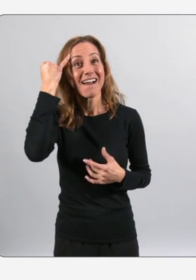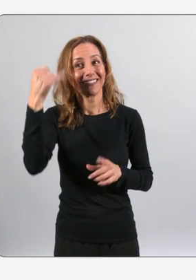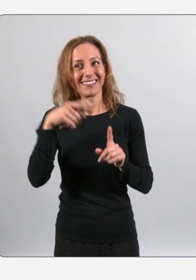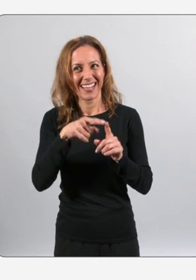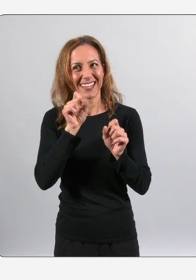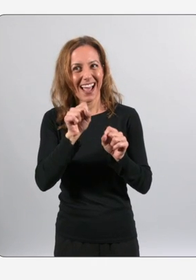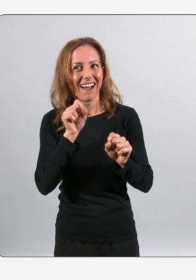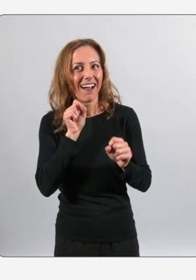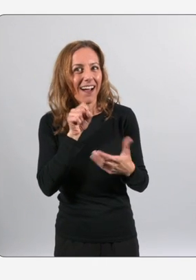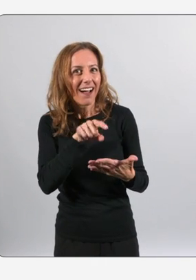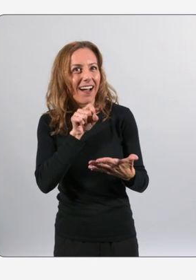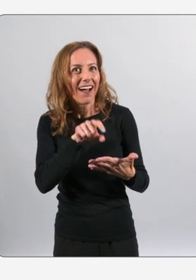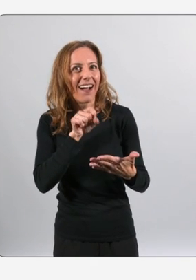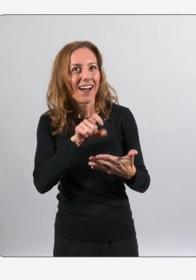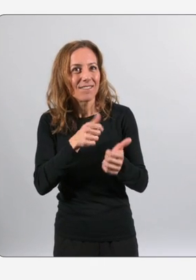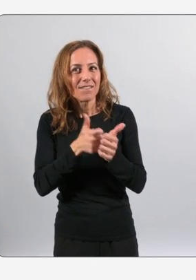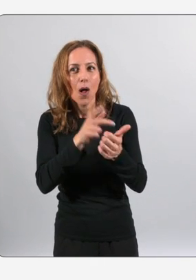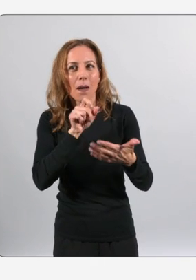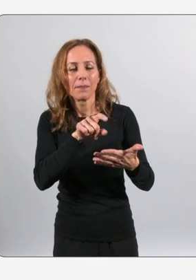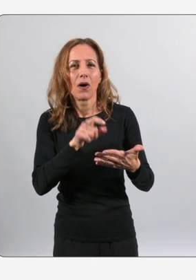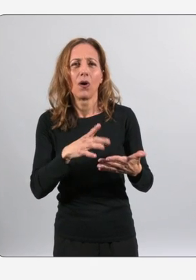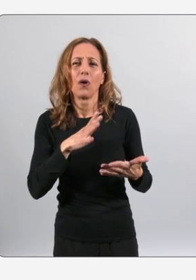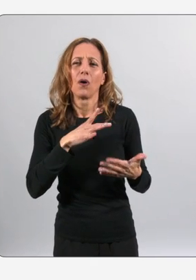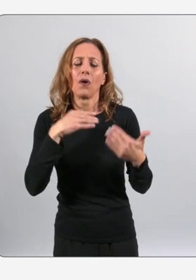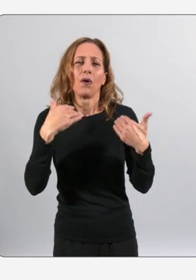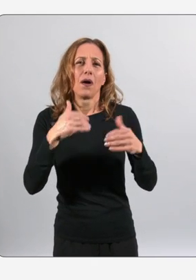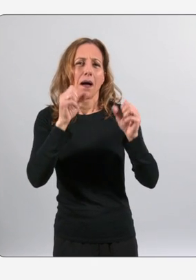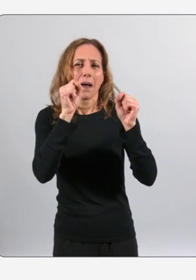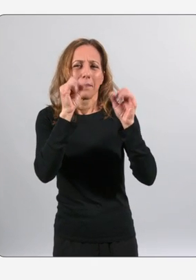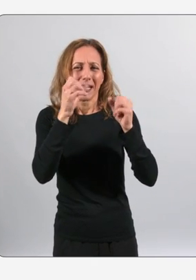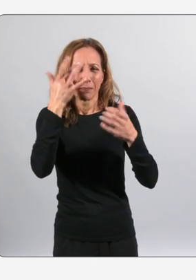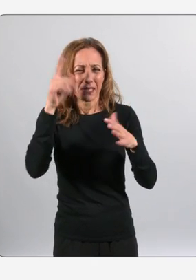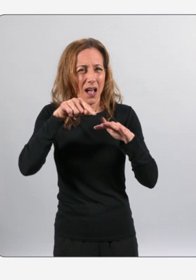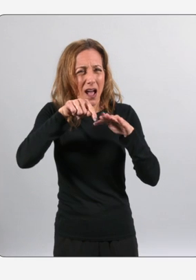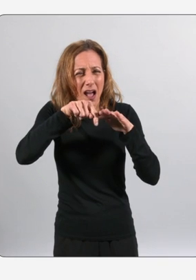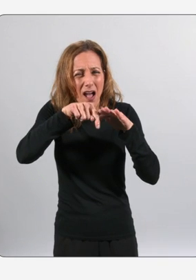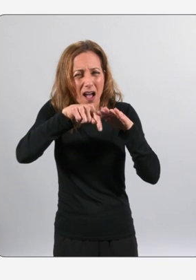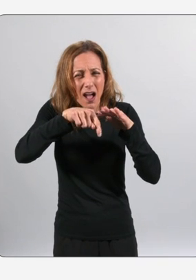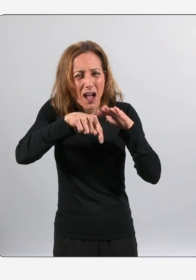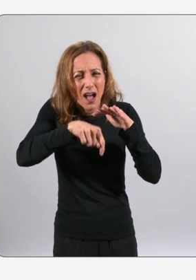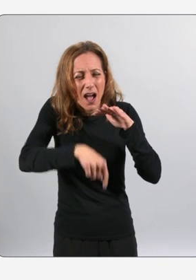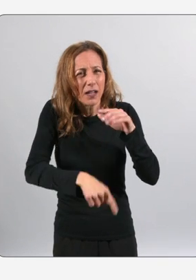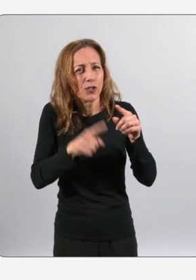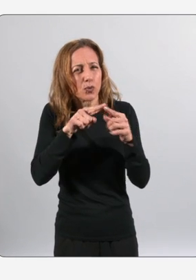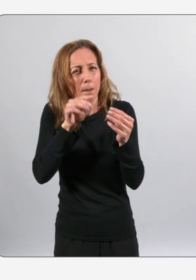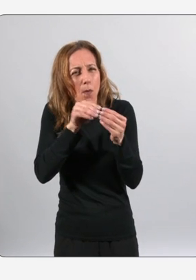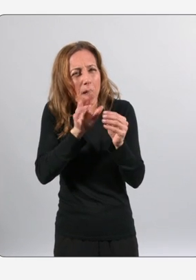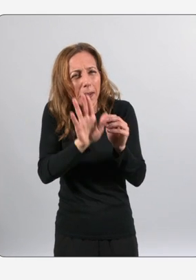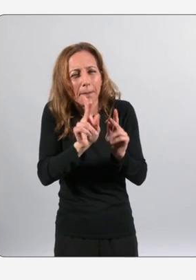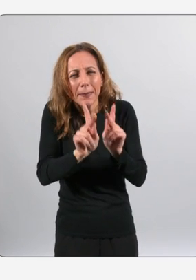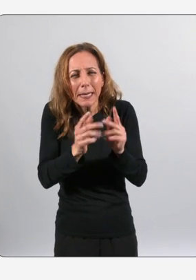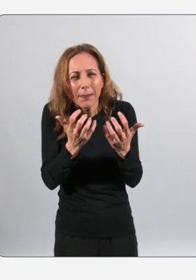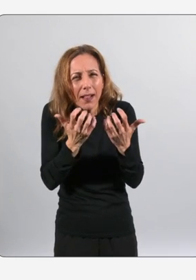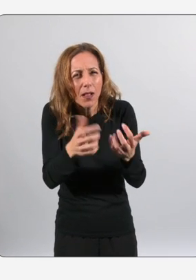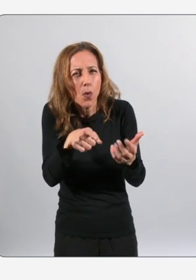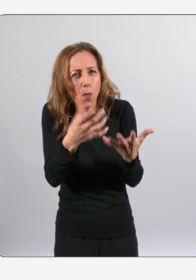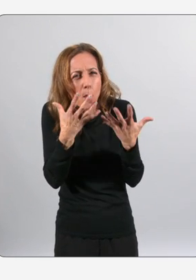that's really incredible, because it helps us drill down into what people really want so it's going to help us give it to them, you know, and so we're going to have better performance,